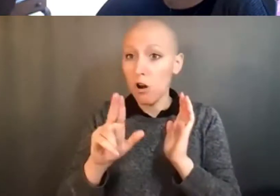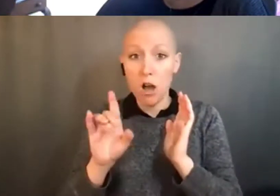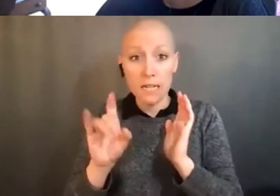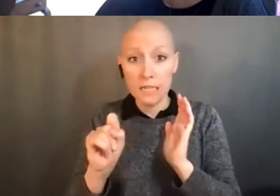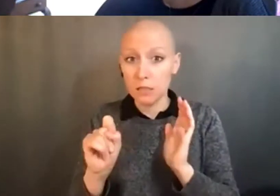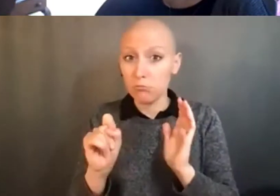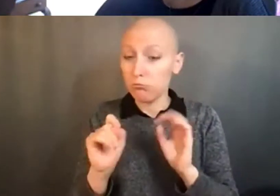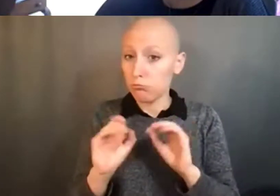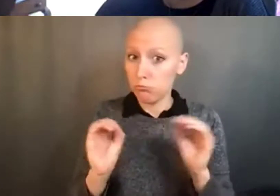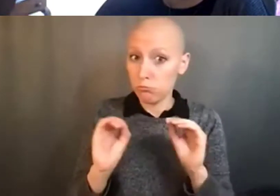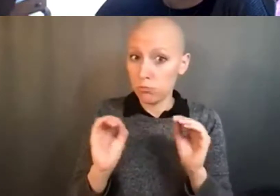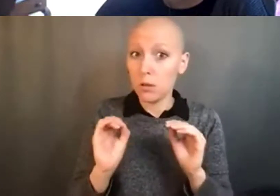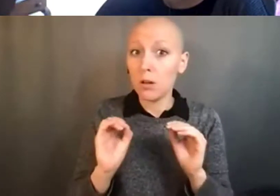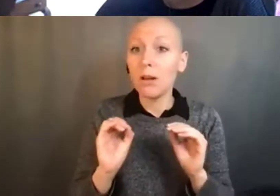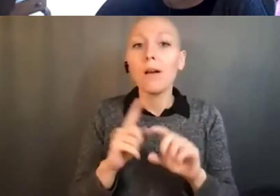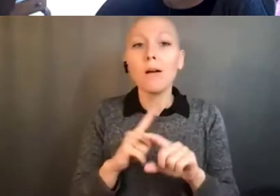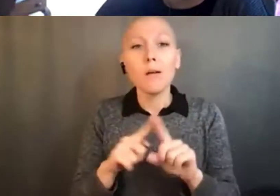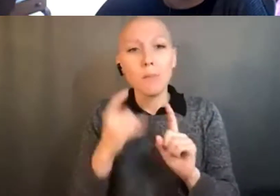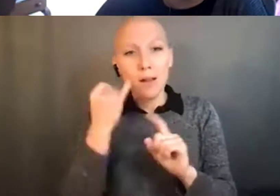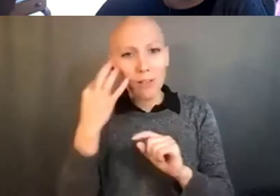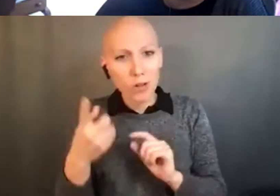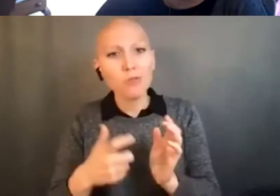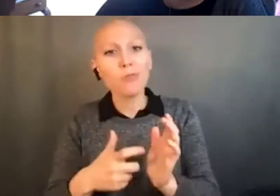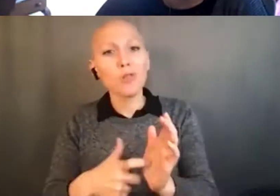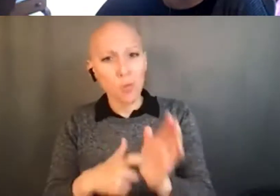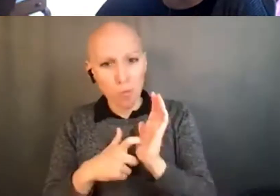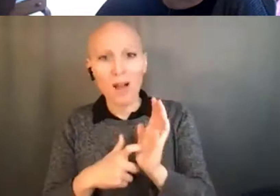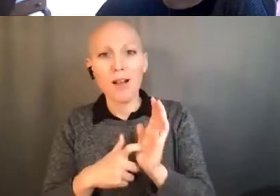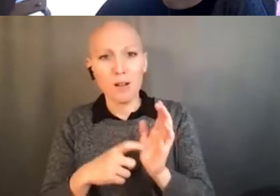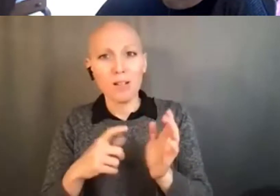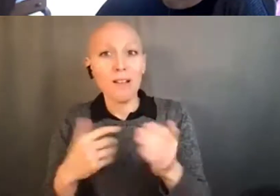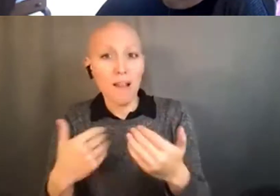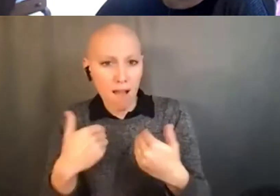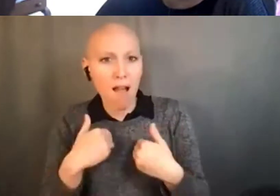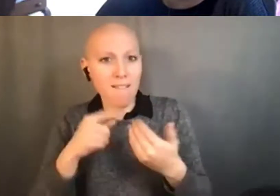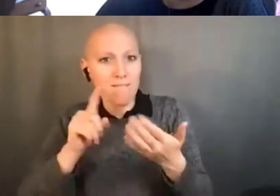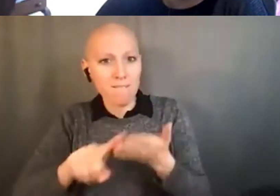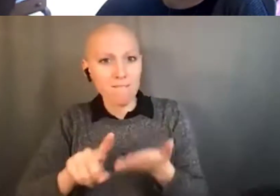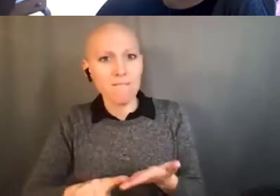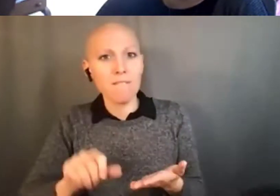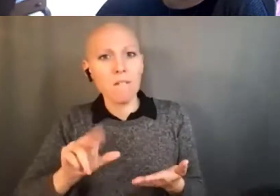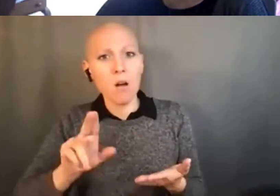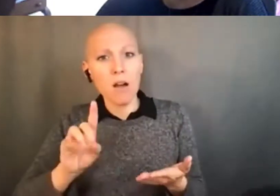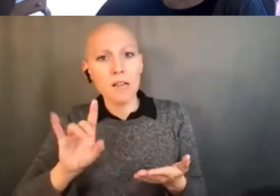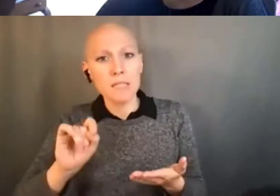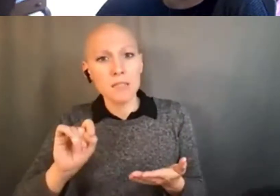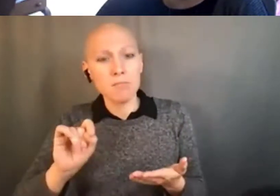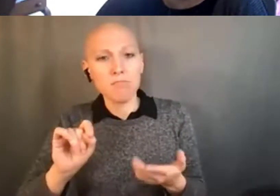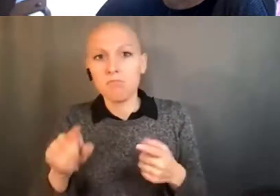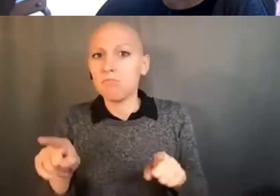But if you are required to have an audit, then it's like any other applicant or grantee.